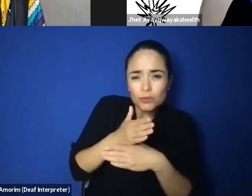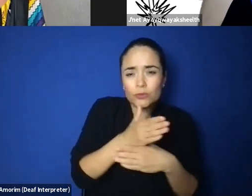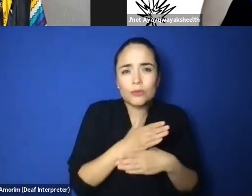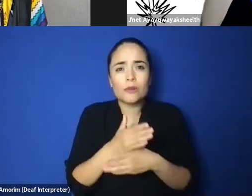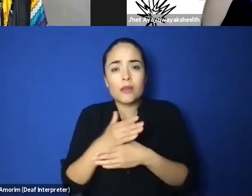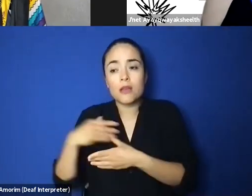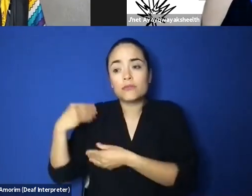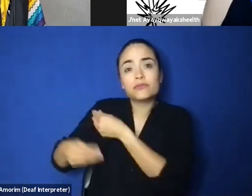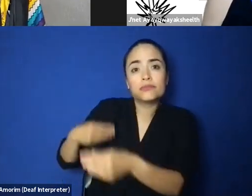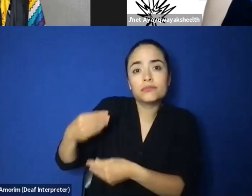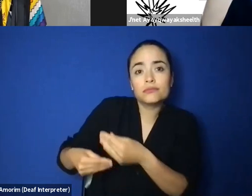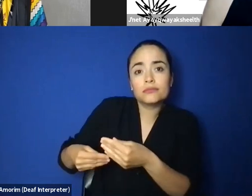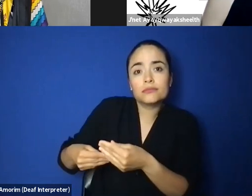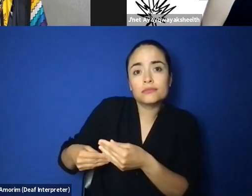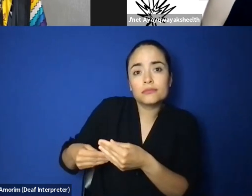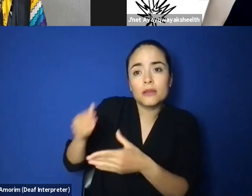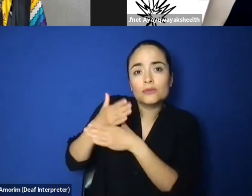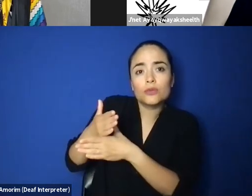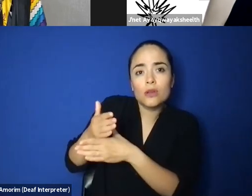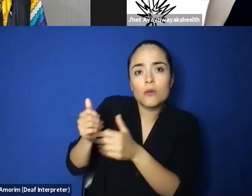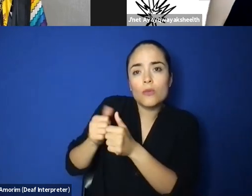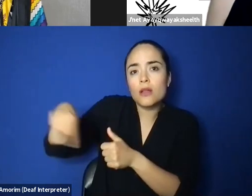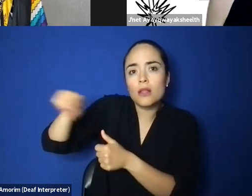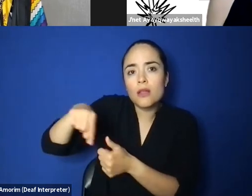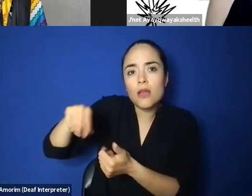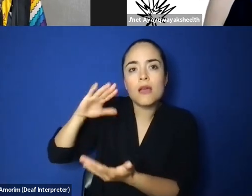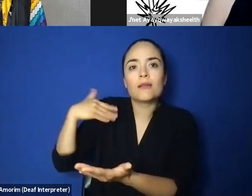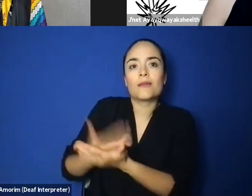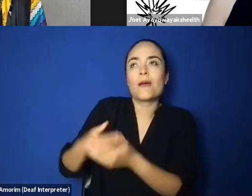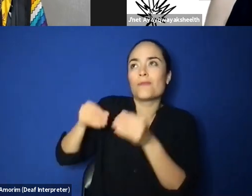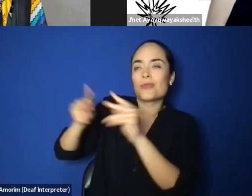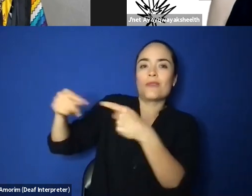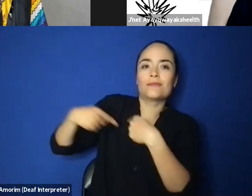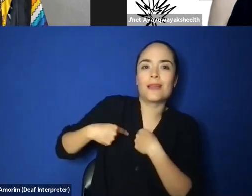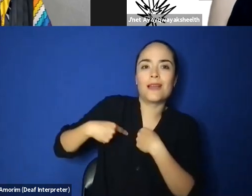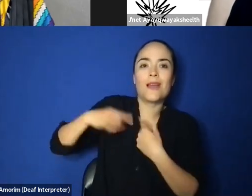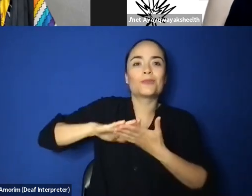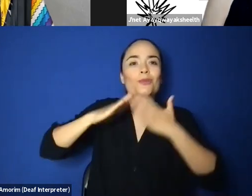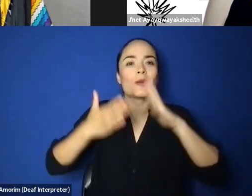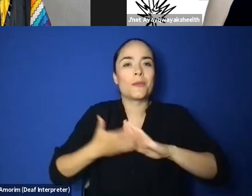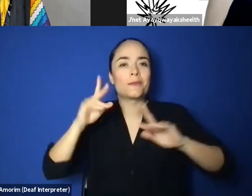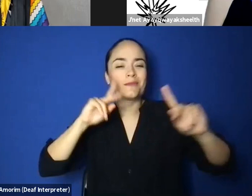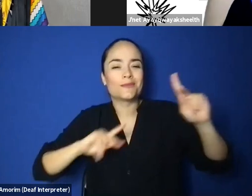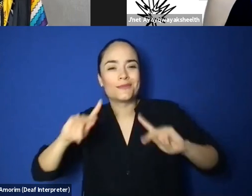shared this dance style and gave me permission and my community to dance that style. So we've